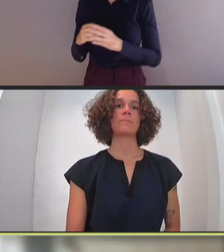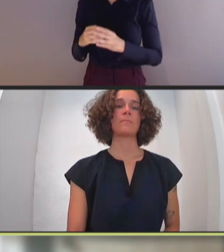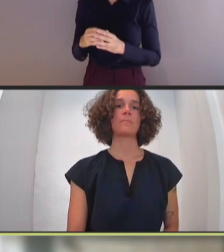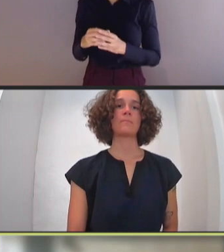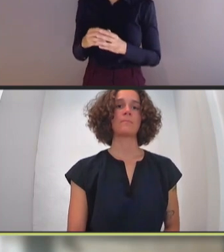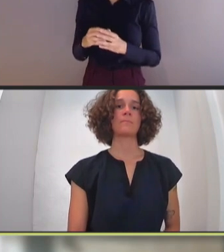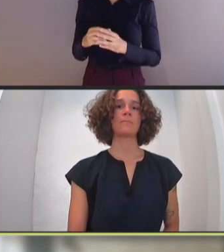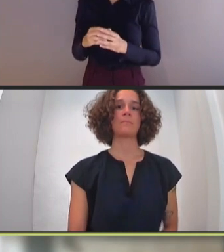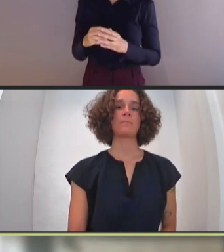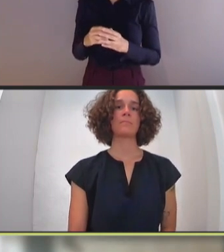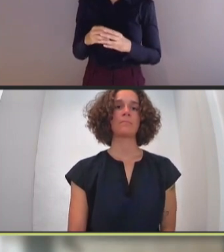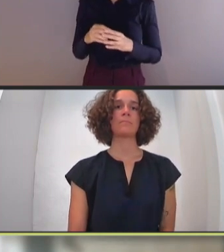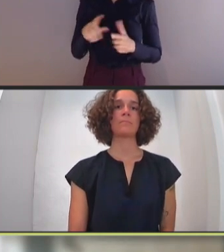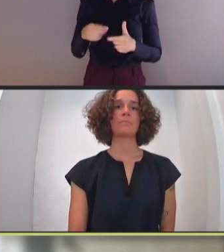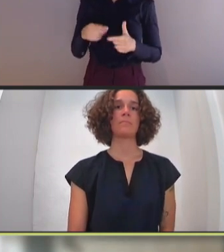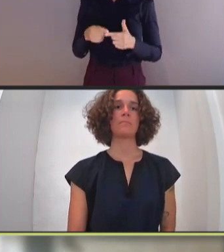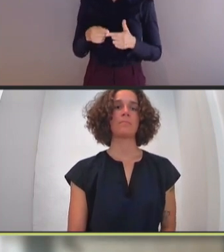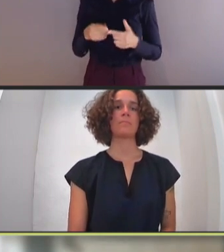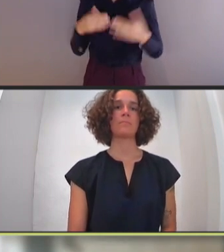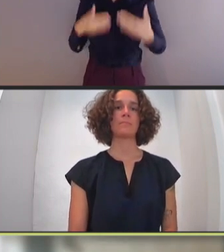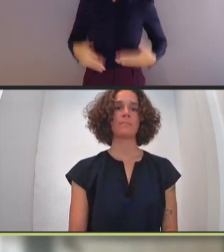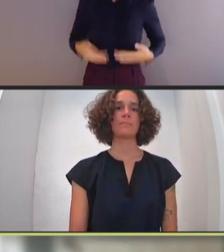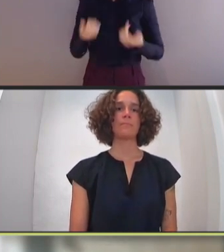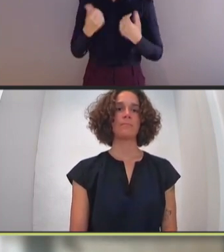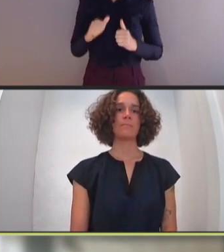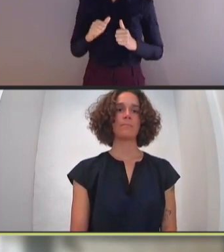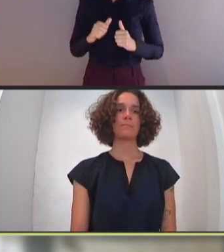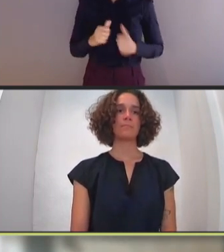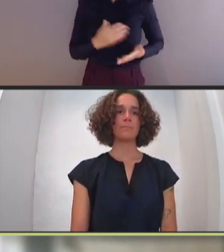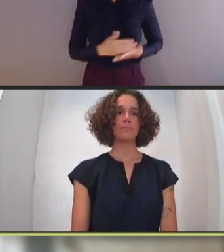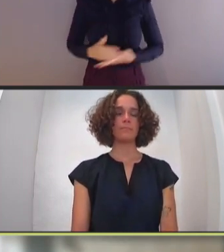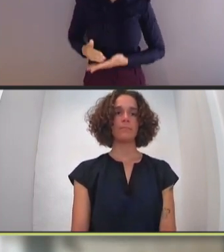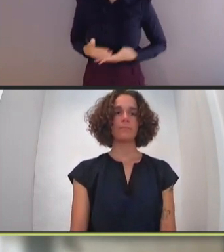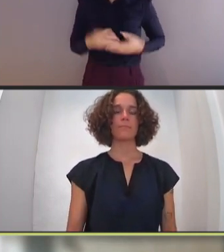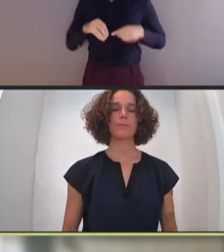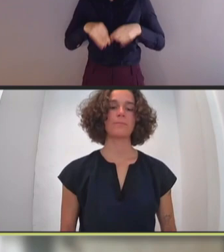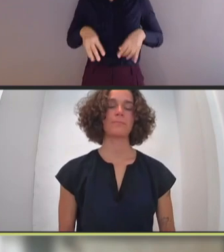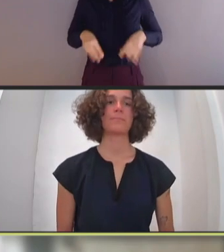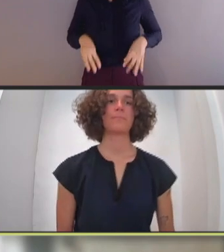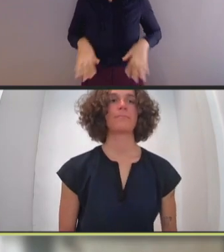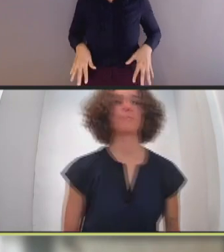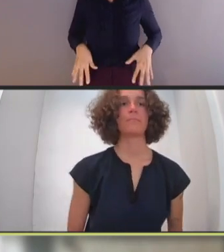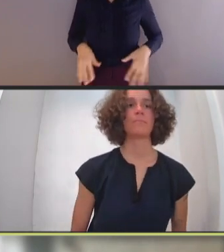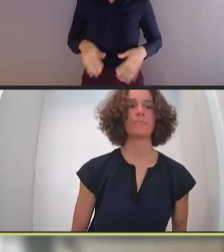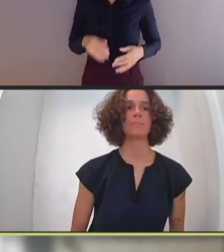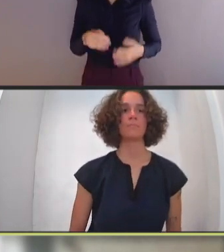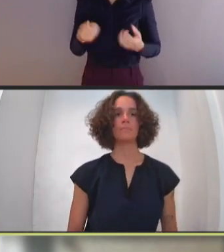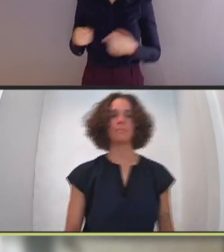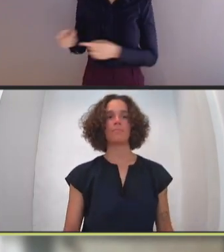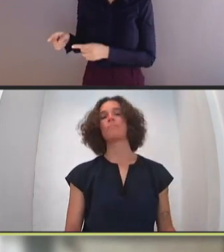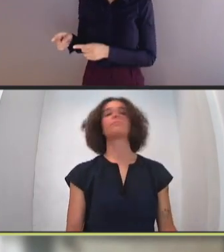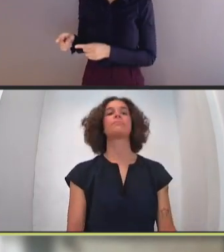dissemination of bacteria to other organ. And often the bacteria stay in the center of this